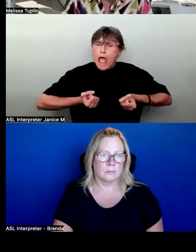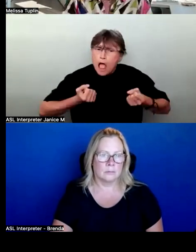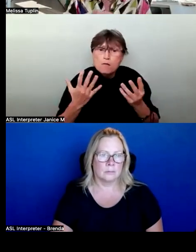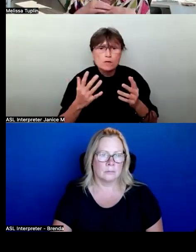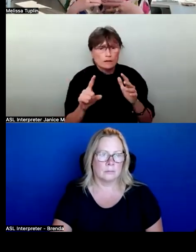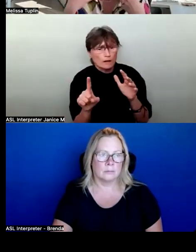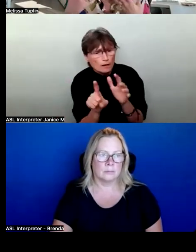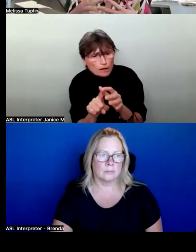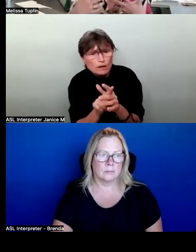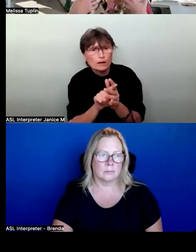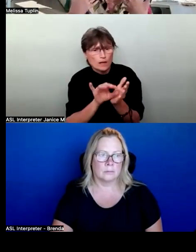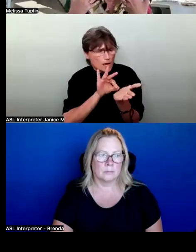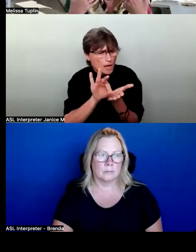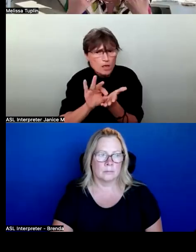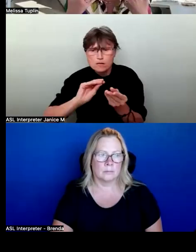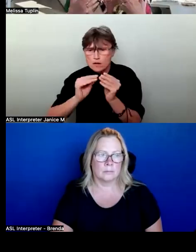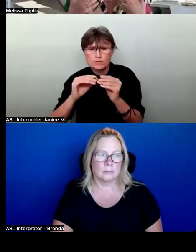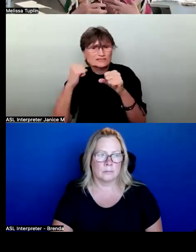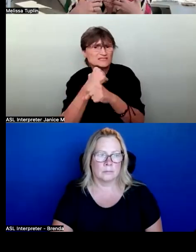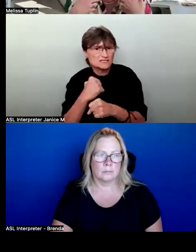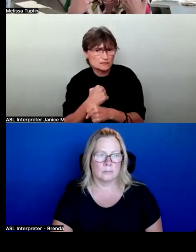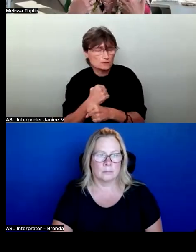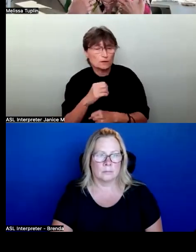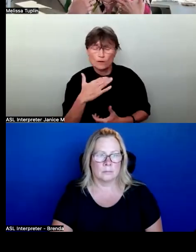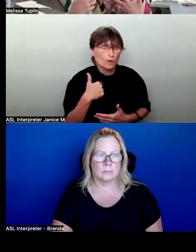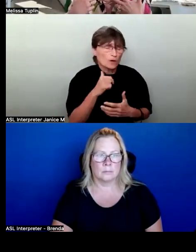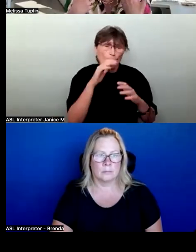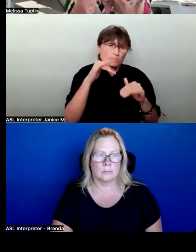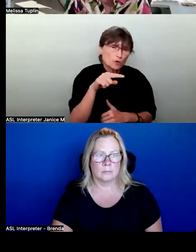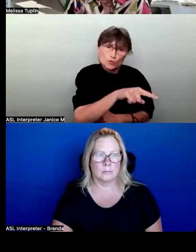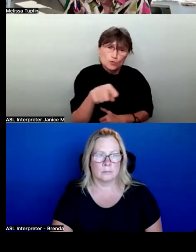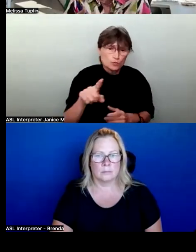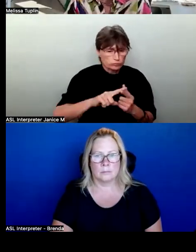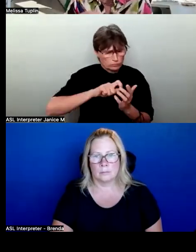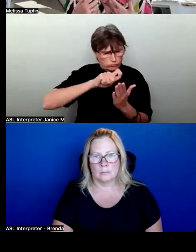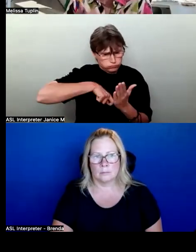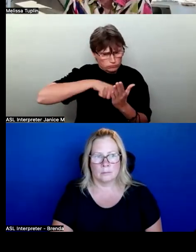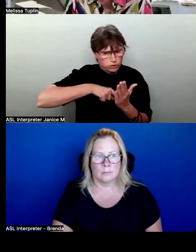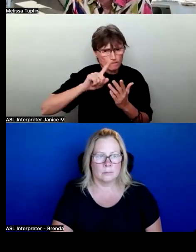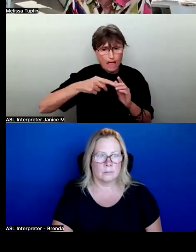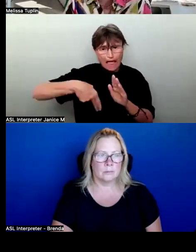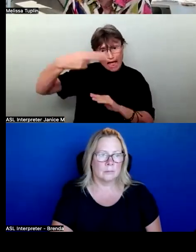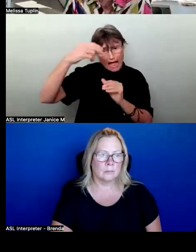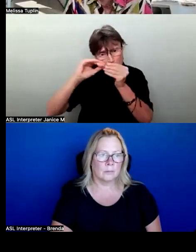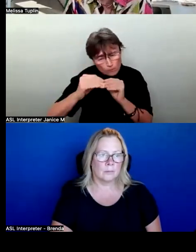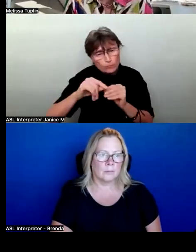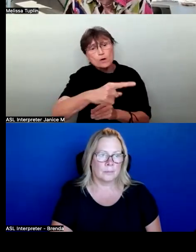so we don't need you to be always just thinking that it's about more or telling us about more